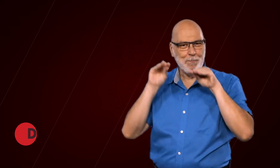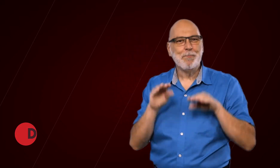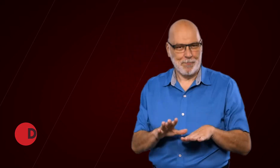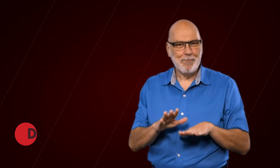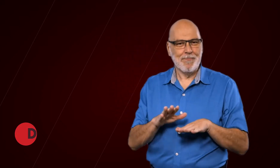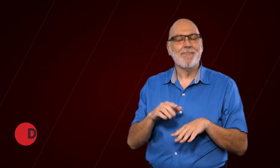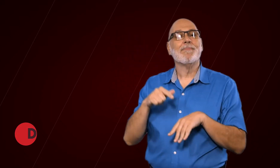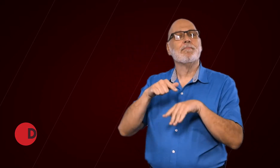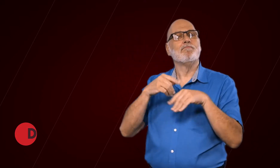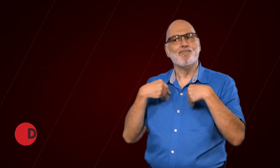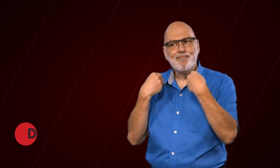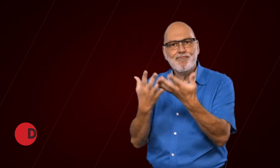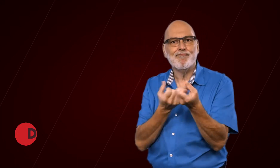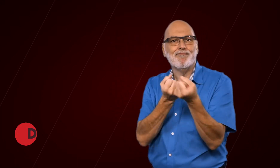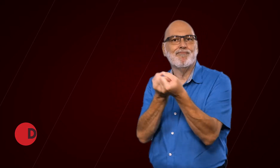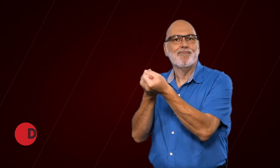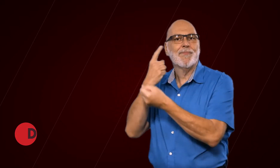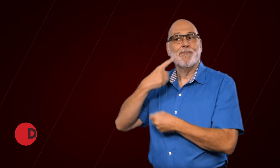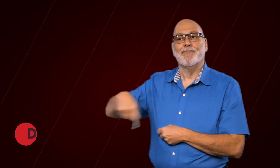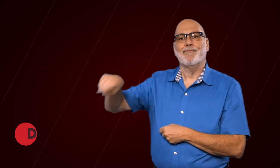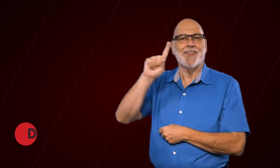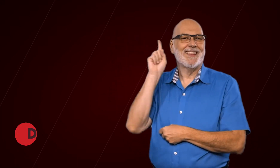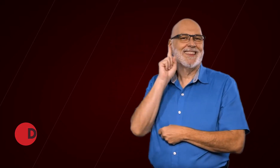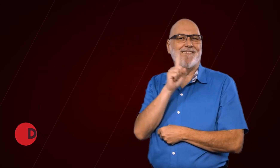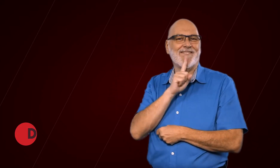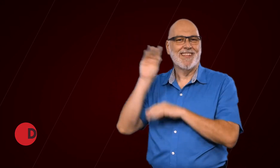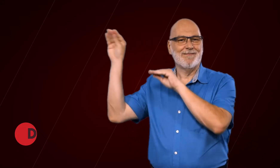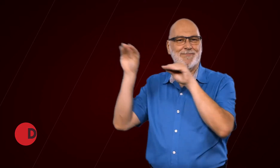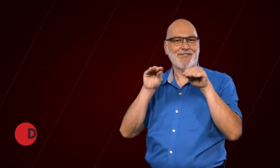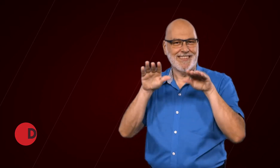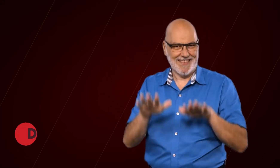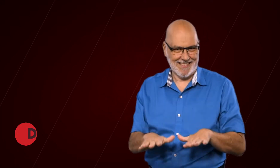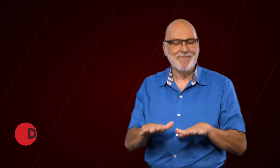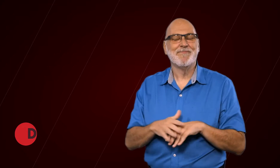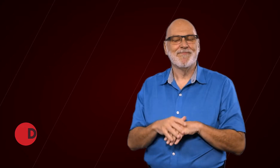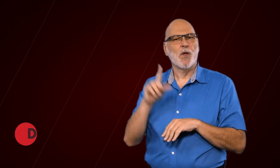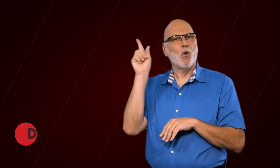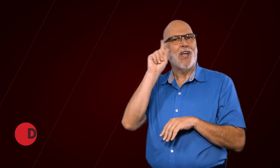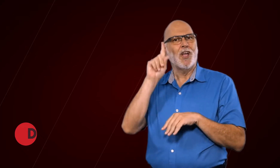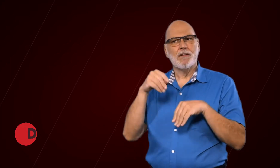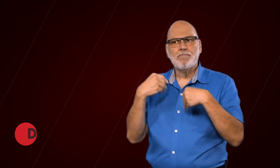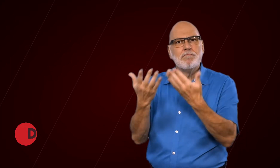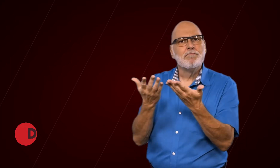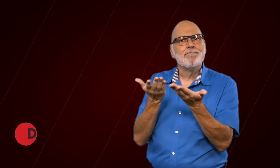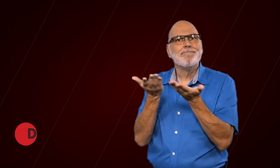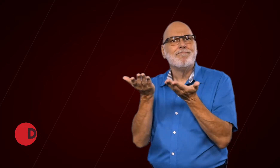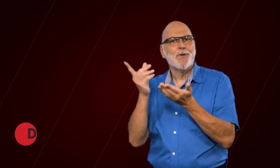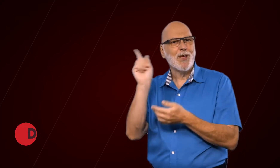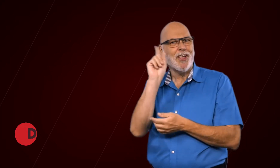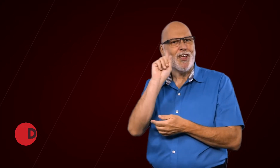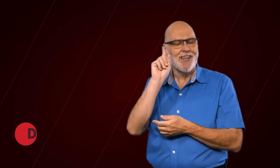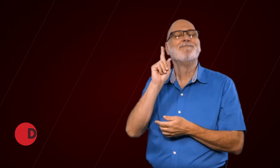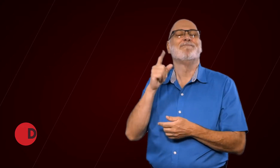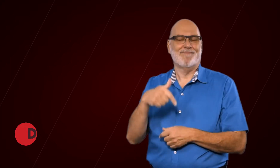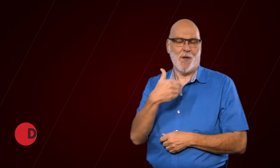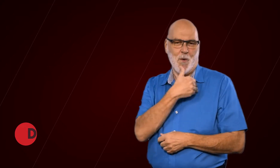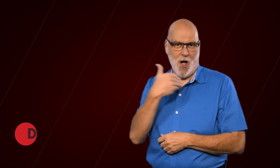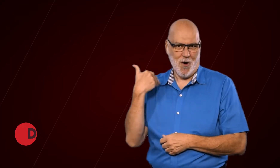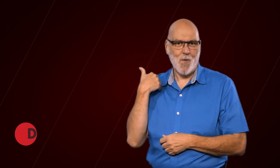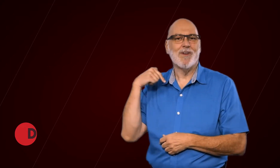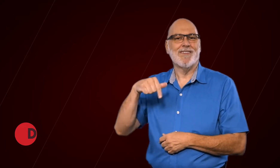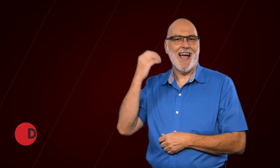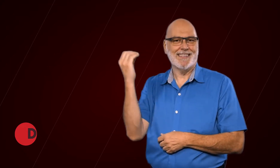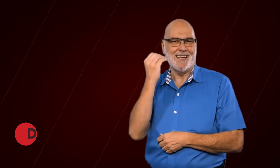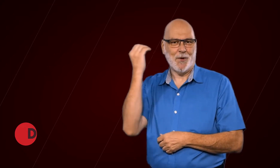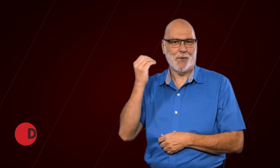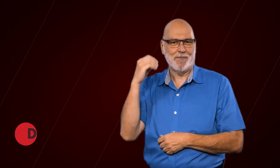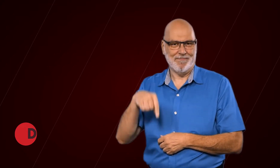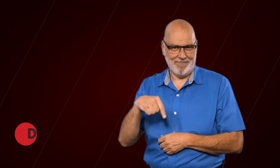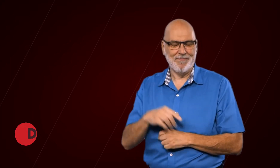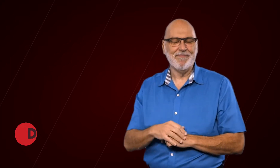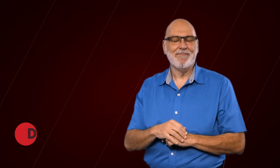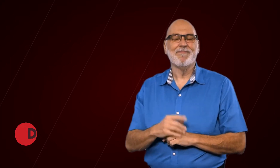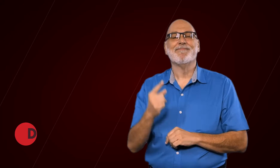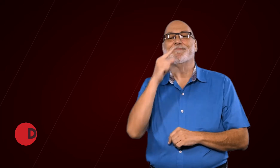which is available to Deaf immigrants in Toronto, Ontario